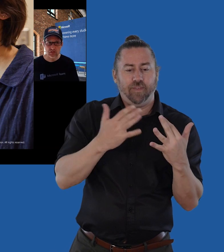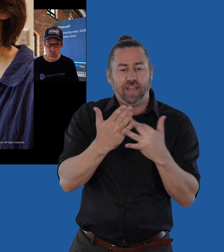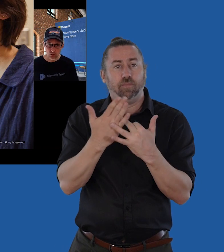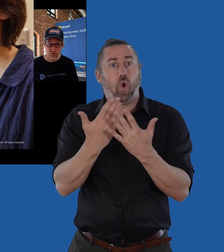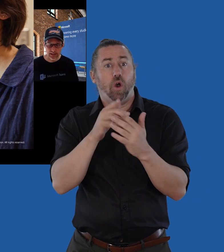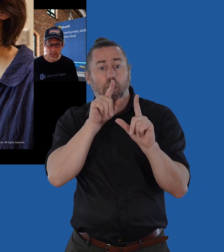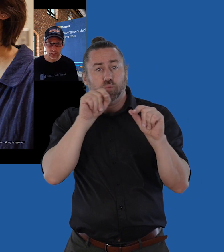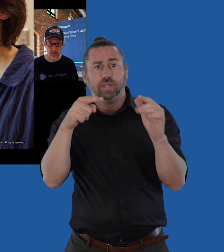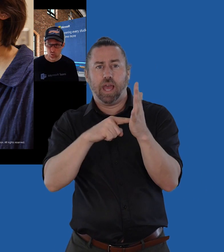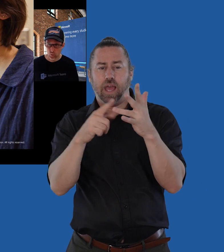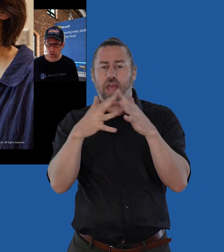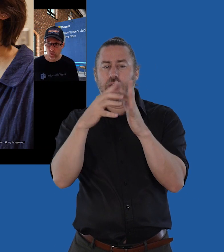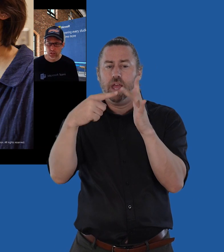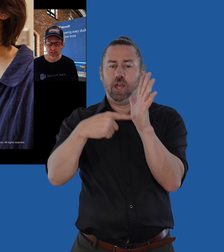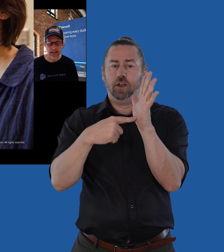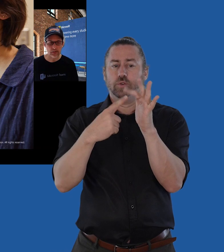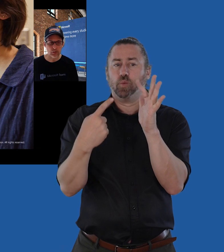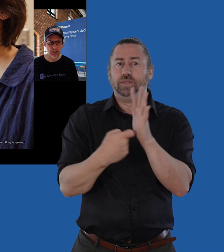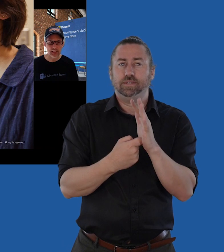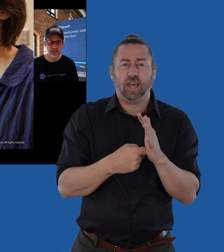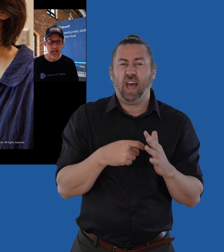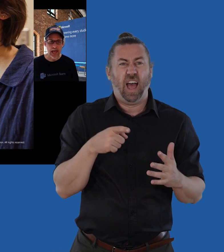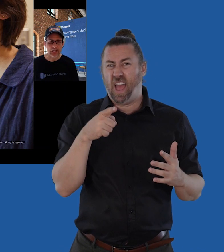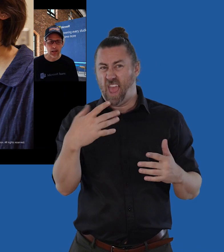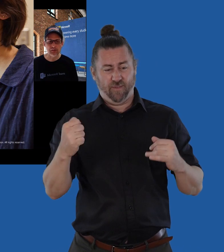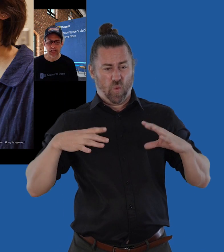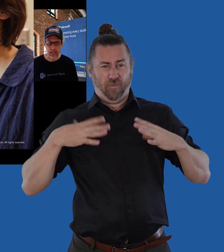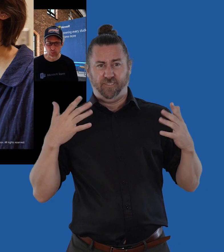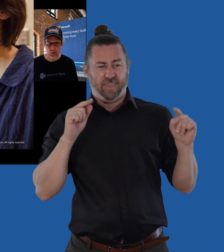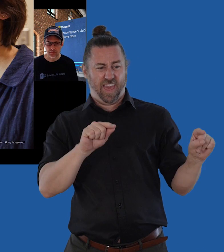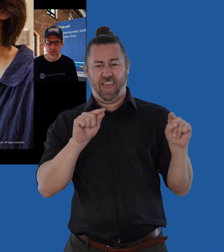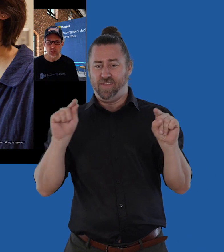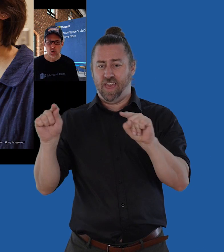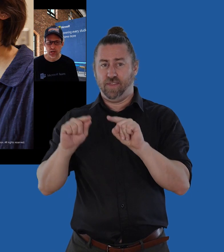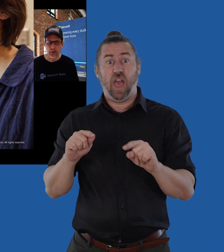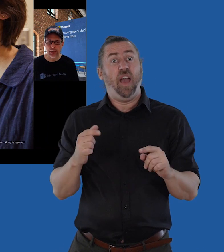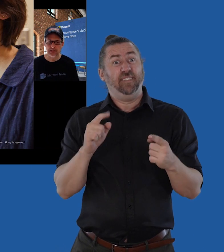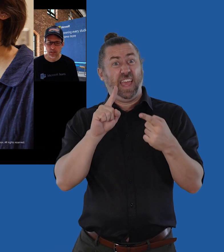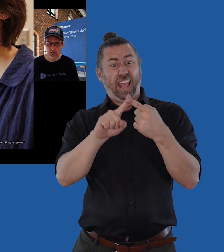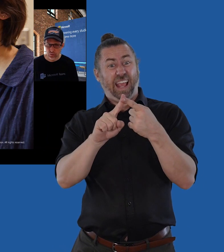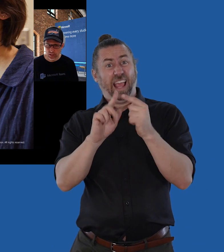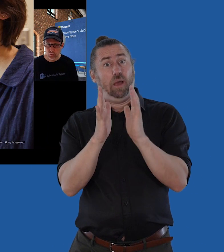These are all direct links that will work when you download these, and a couple of e-books talking about some of the really